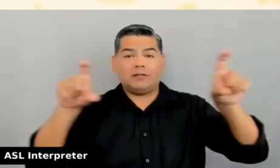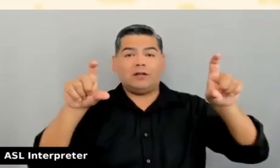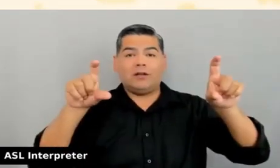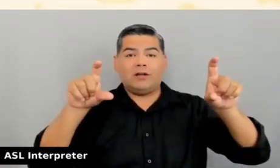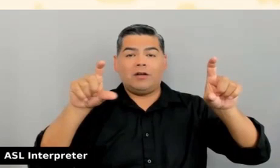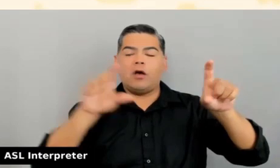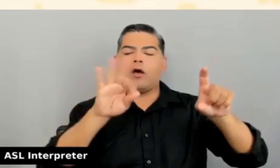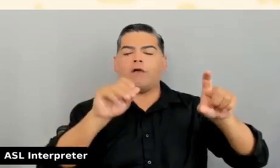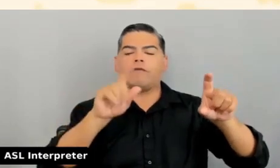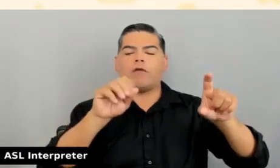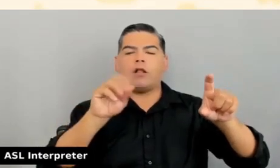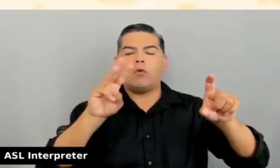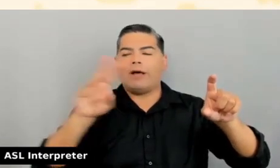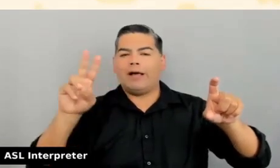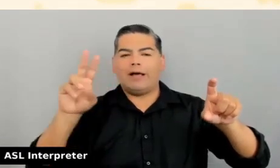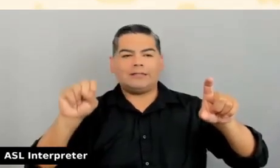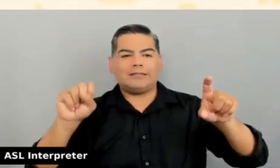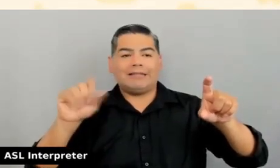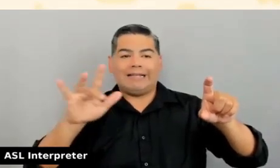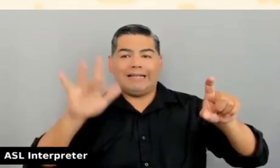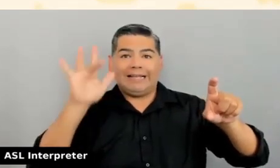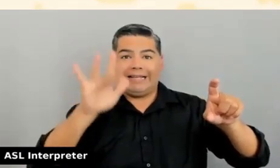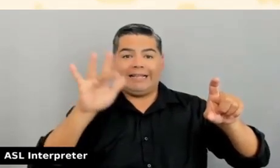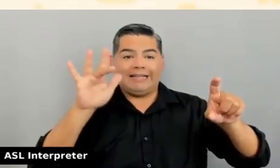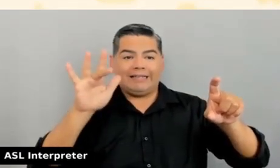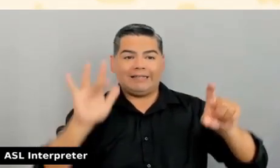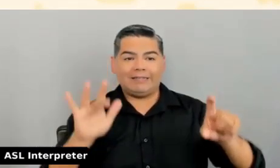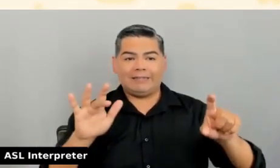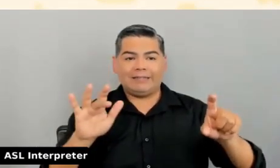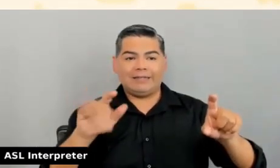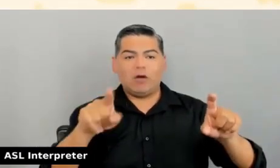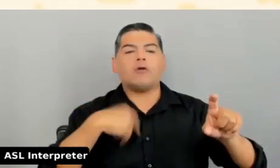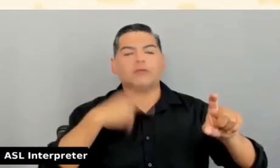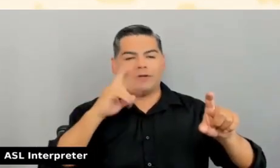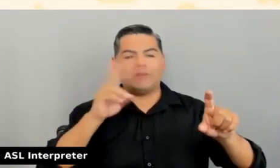And then here in the information, if I inspect it, it says visit us on Facebook.